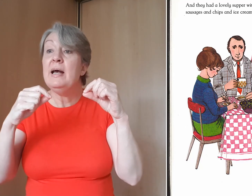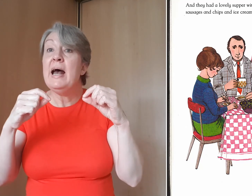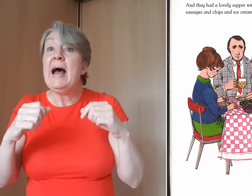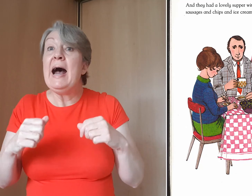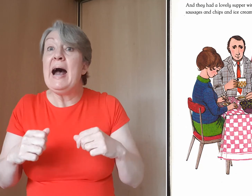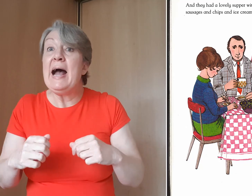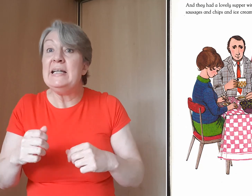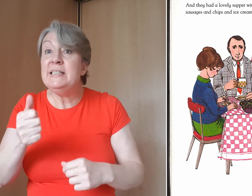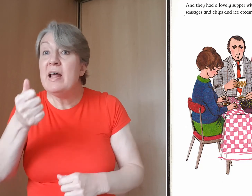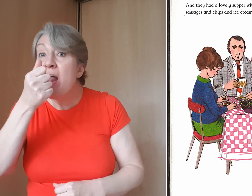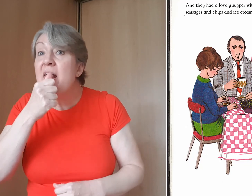and